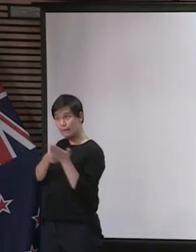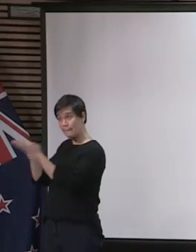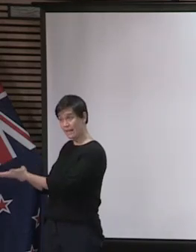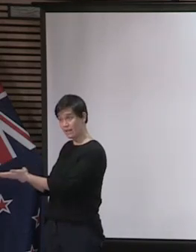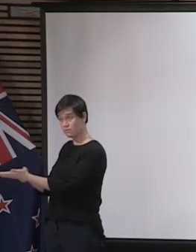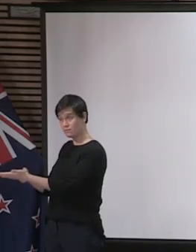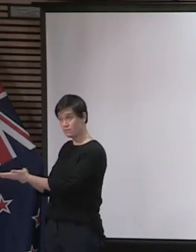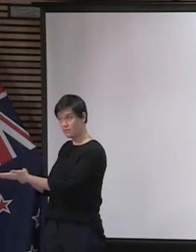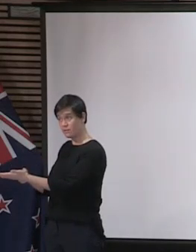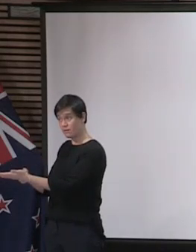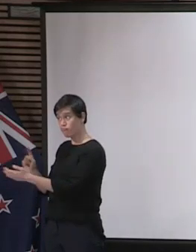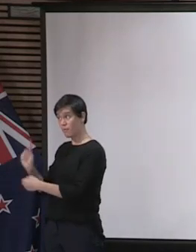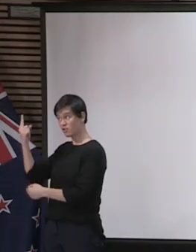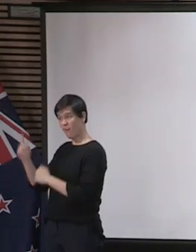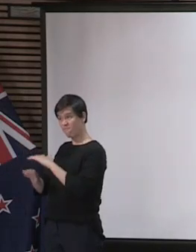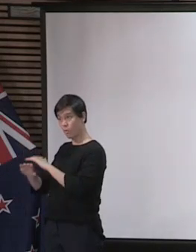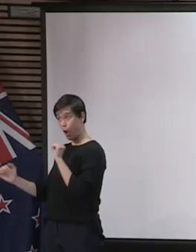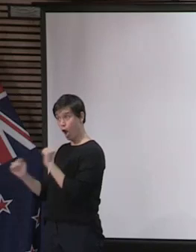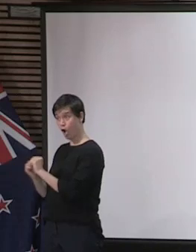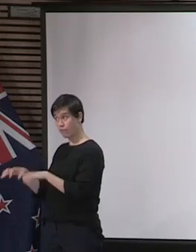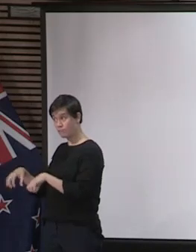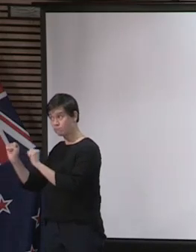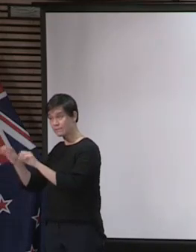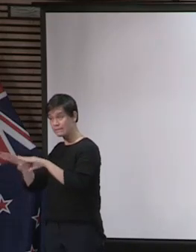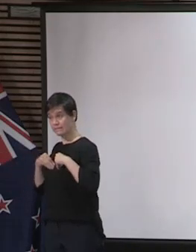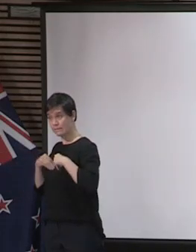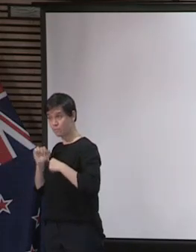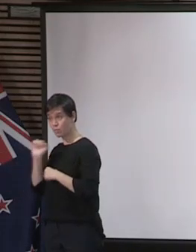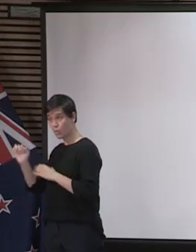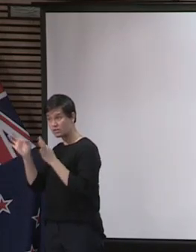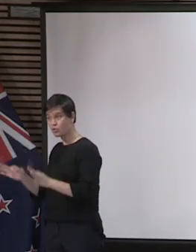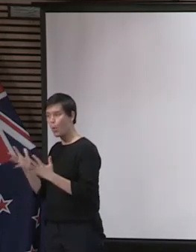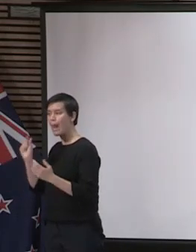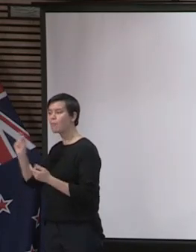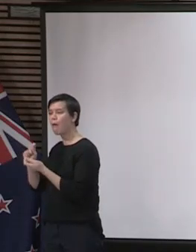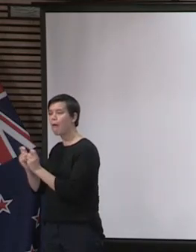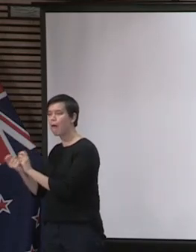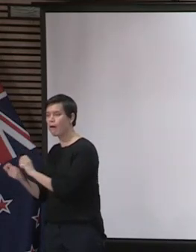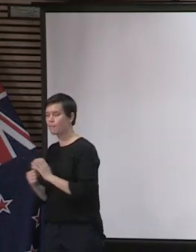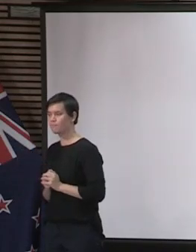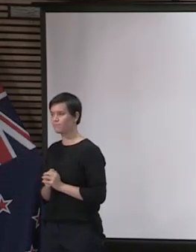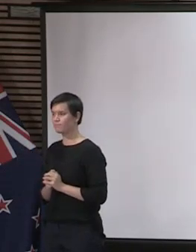Did Cabinet asked what you recommended today or... I will defer to the Prime Minister on that.